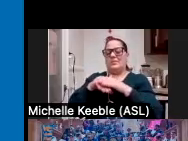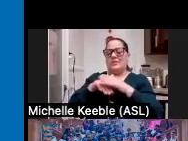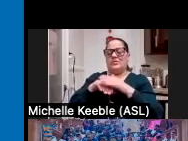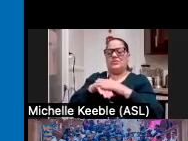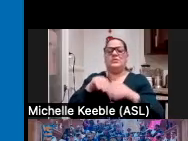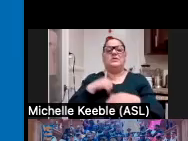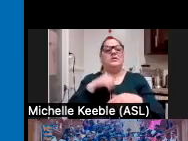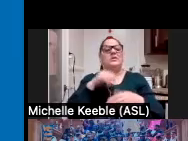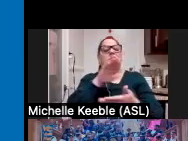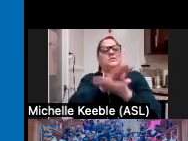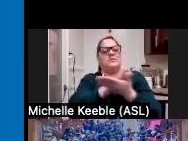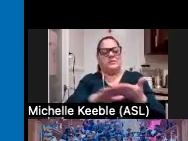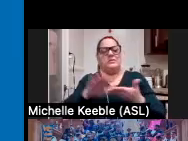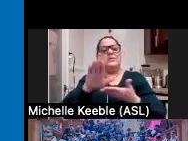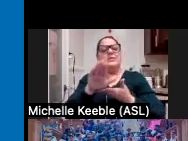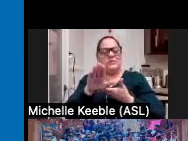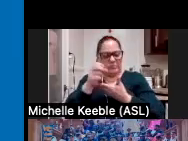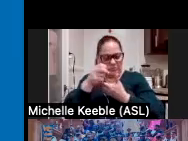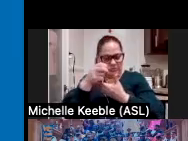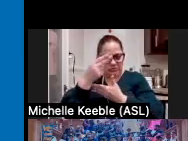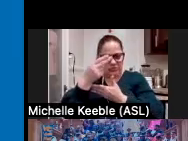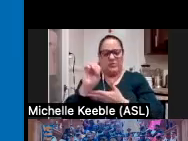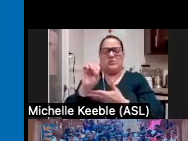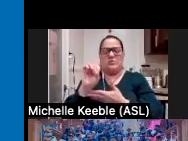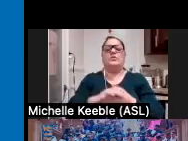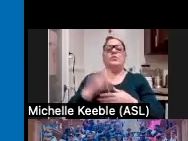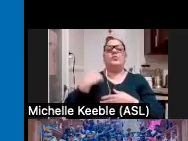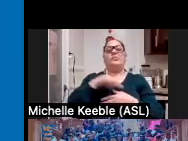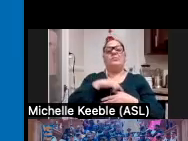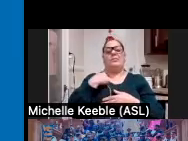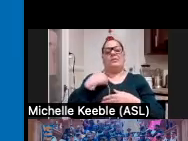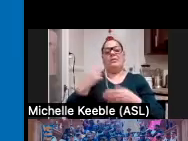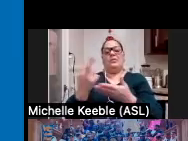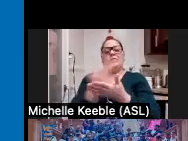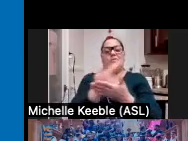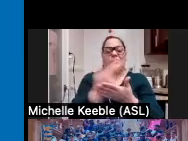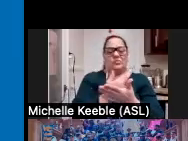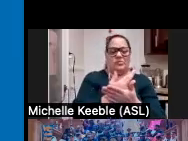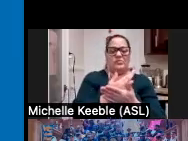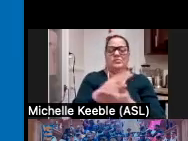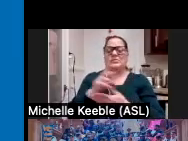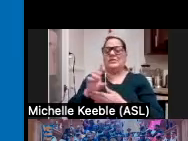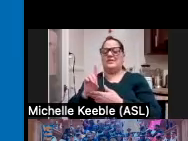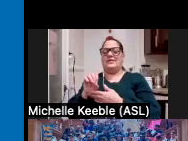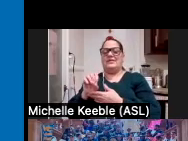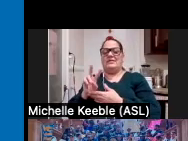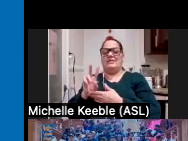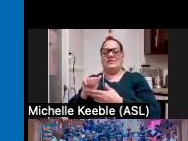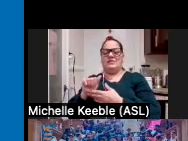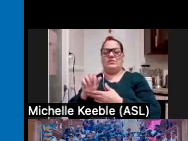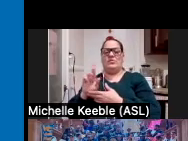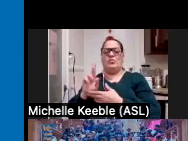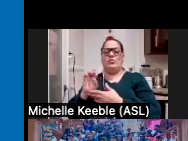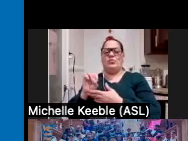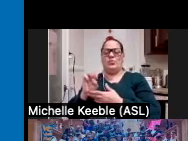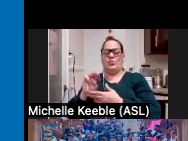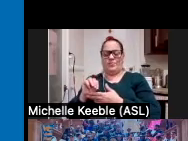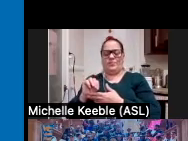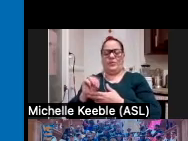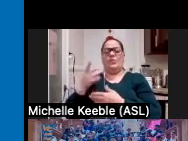fight together. Um, but having great resources like Devva's room, uh, and our, we believe our